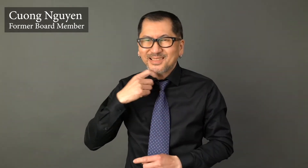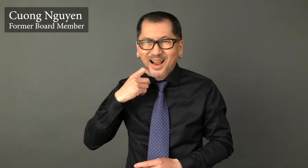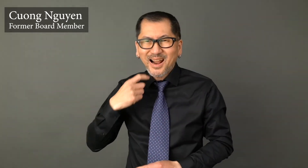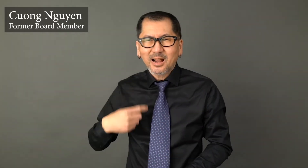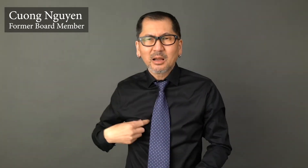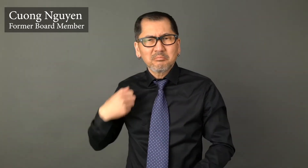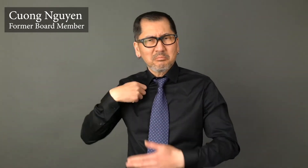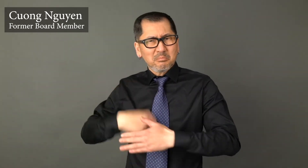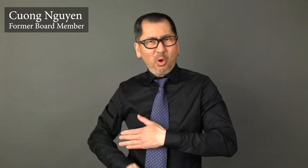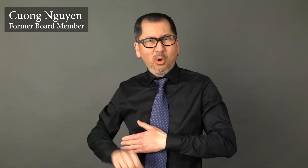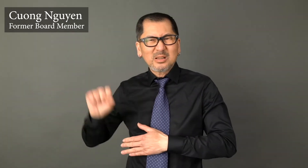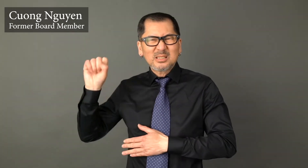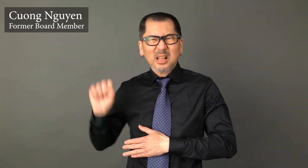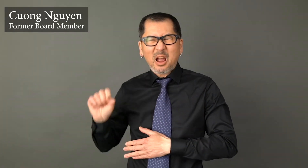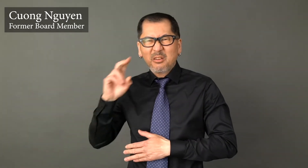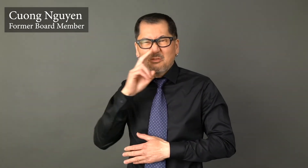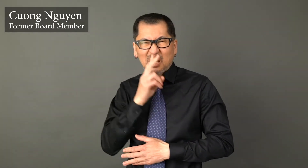I was born in South Vietnam.